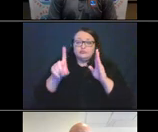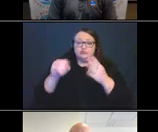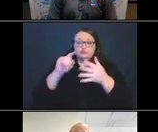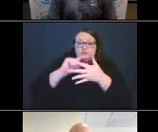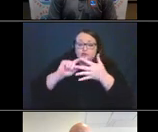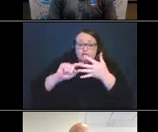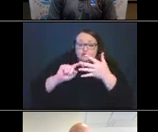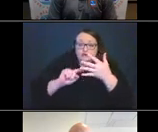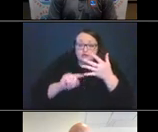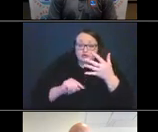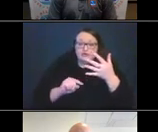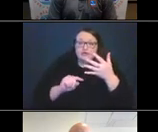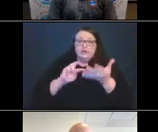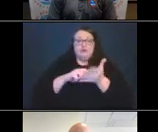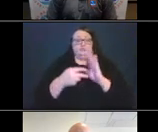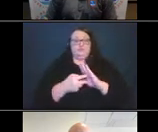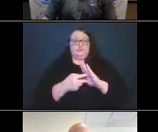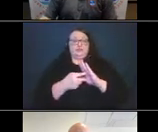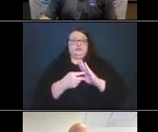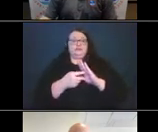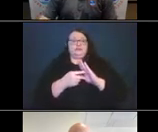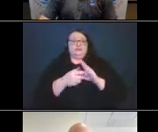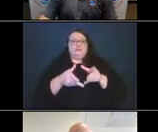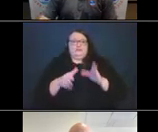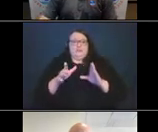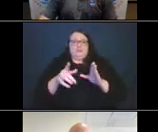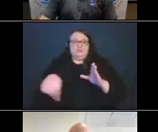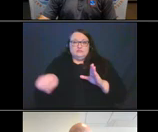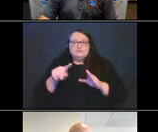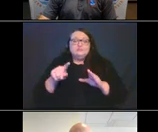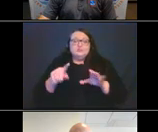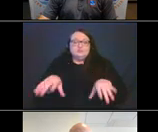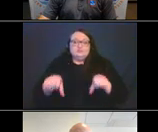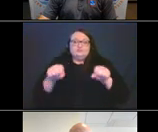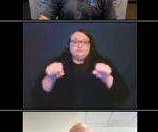previously was not possible. It enables them, as you will hear more about it, at